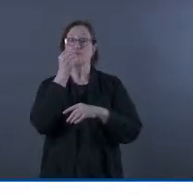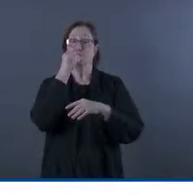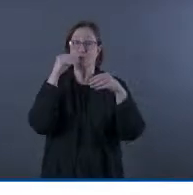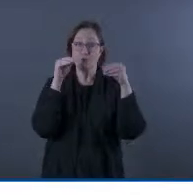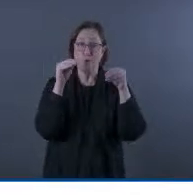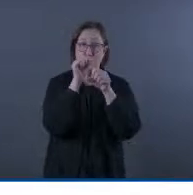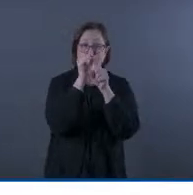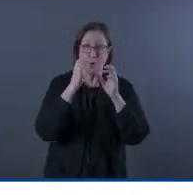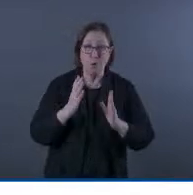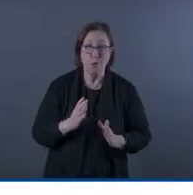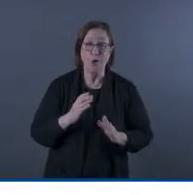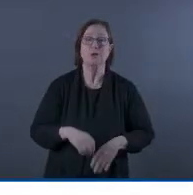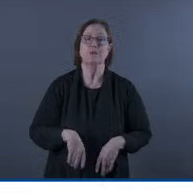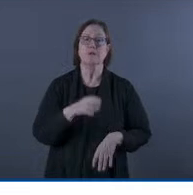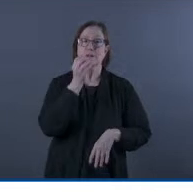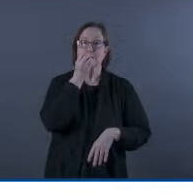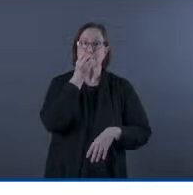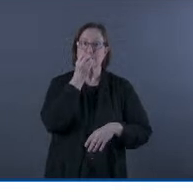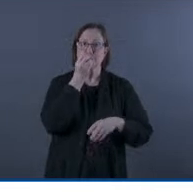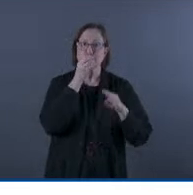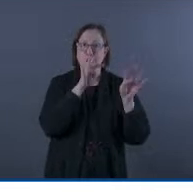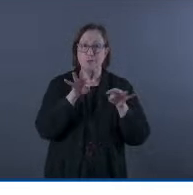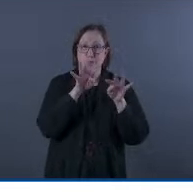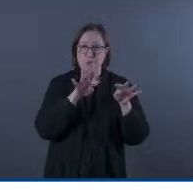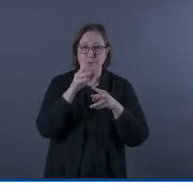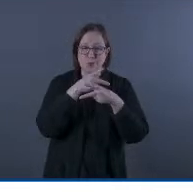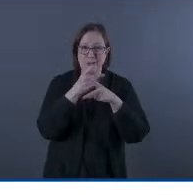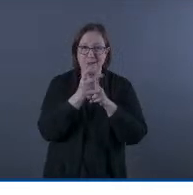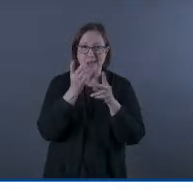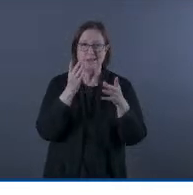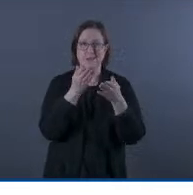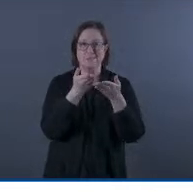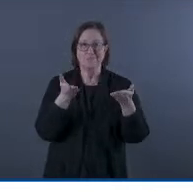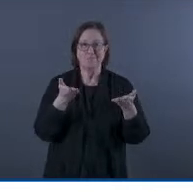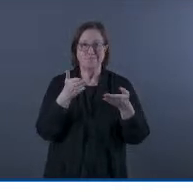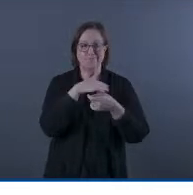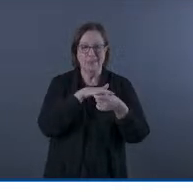agriculture and a number of other facility settings.